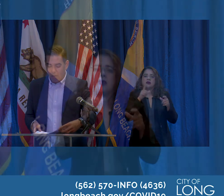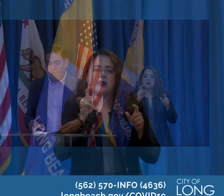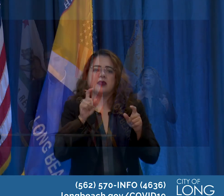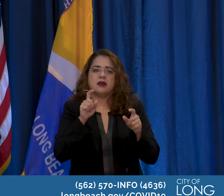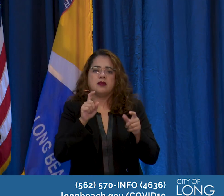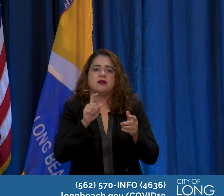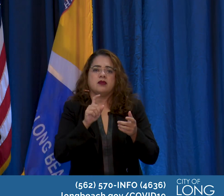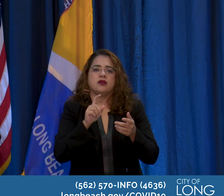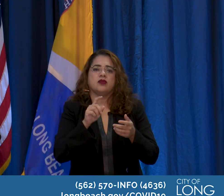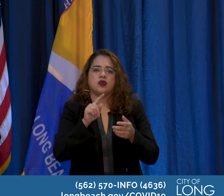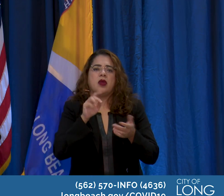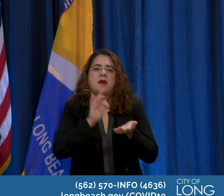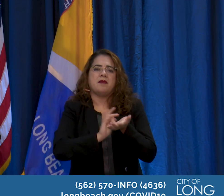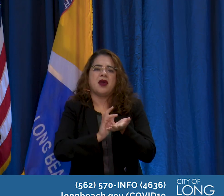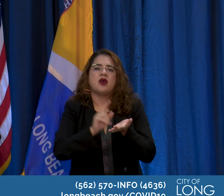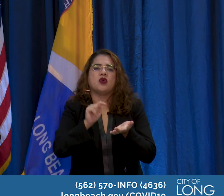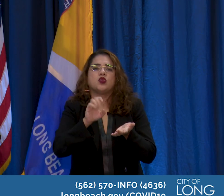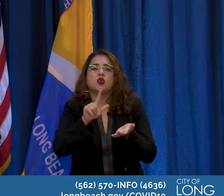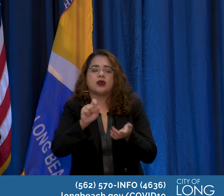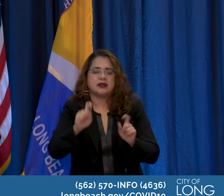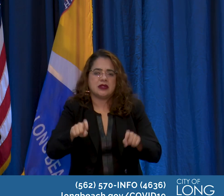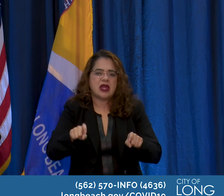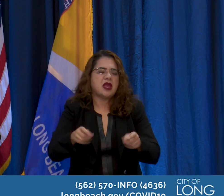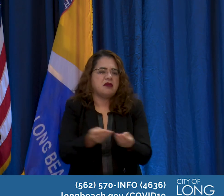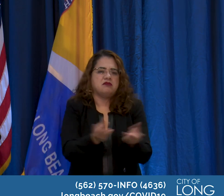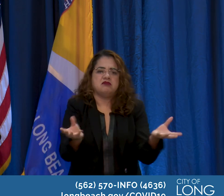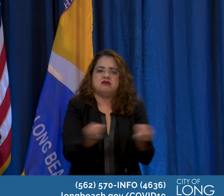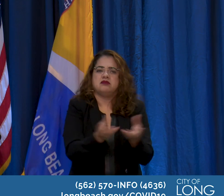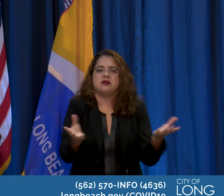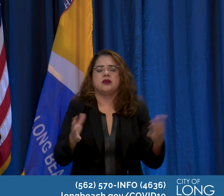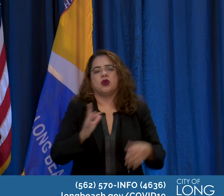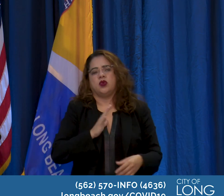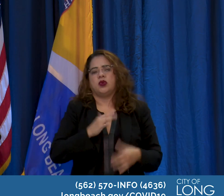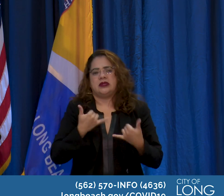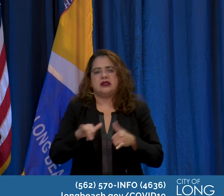I want to continue to just ask people, while it's frustrating, I know this COVID fatigue.